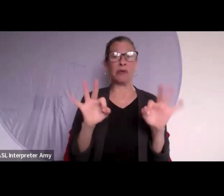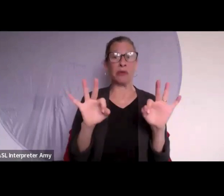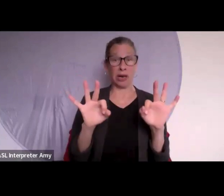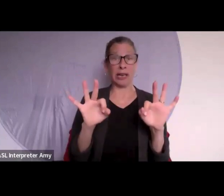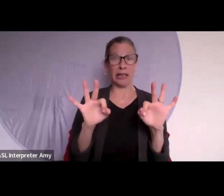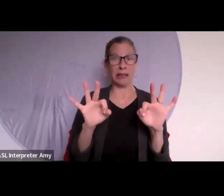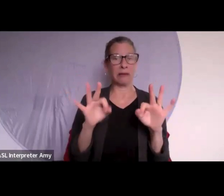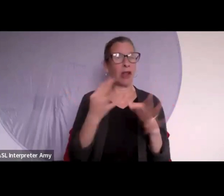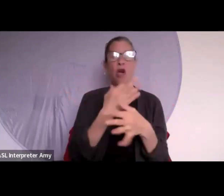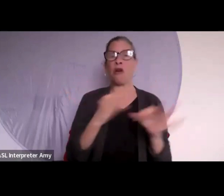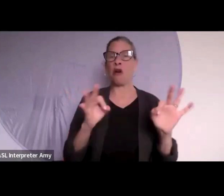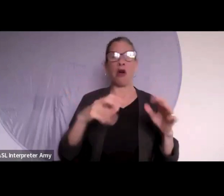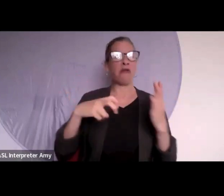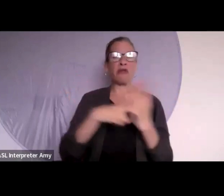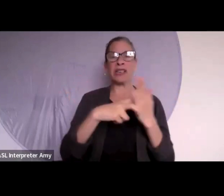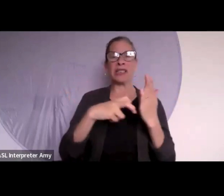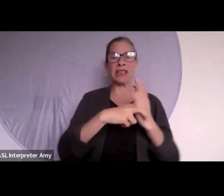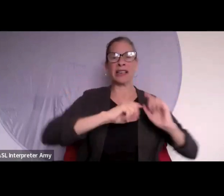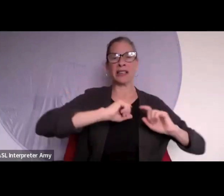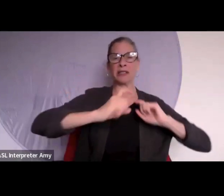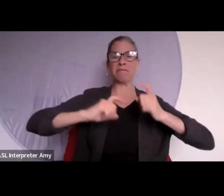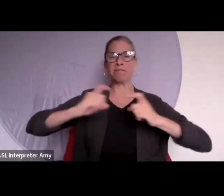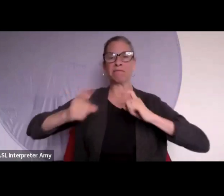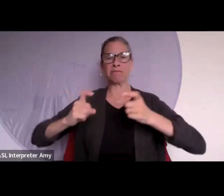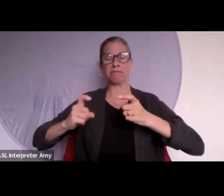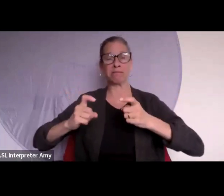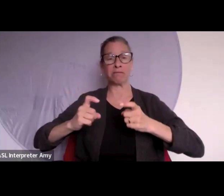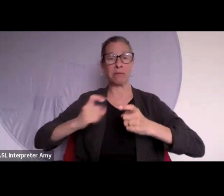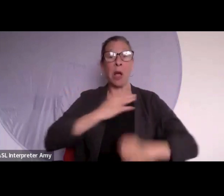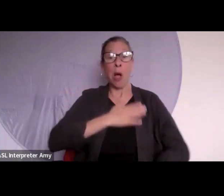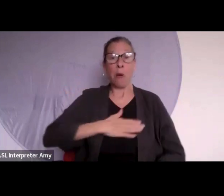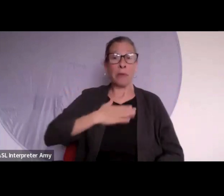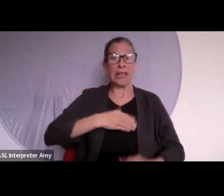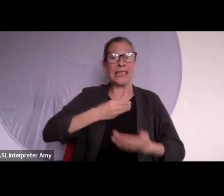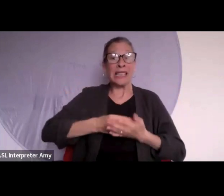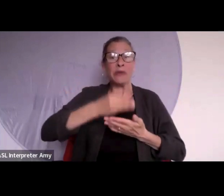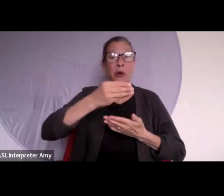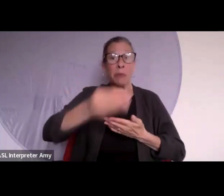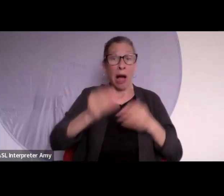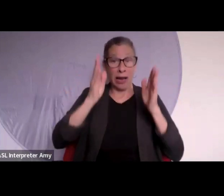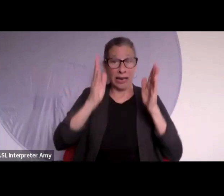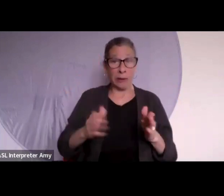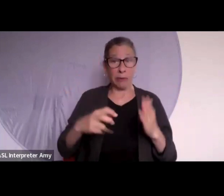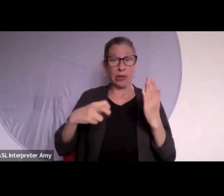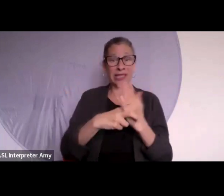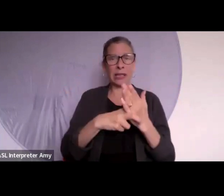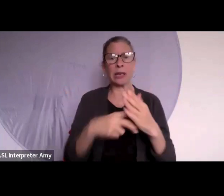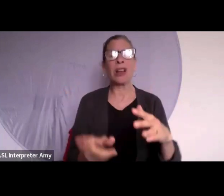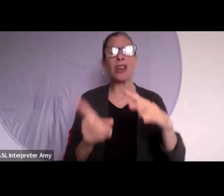tickets as well. What we do like is please if you're buying an in person tickets show up because you might be taking a ticket